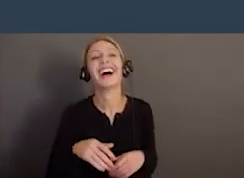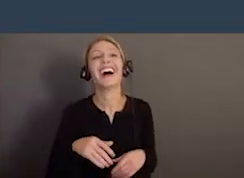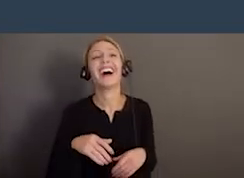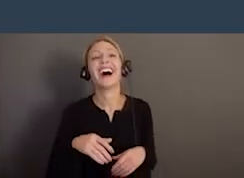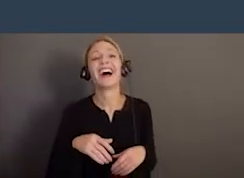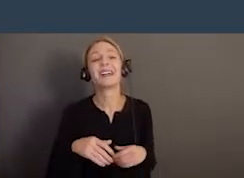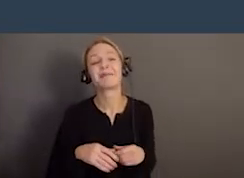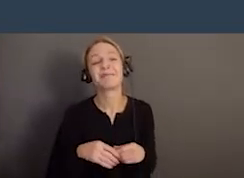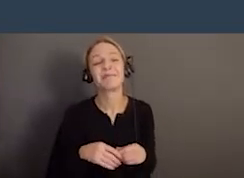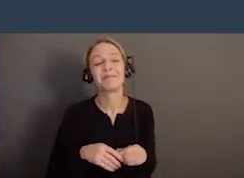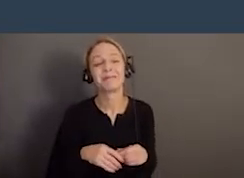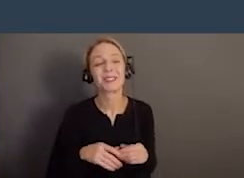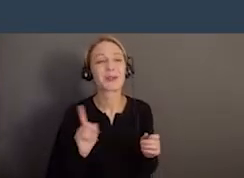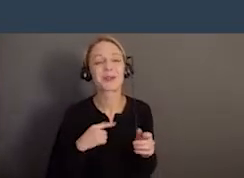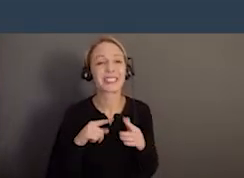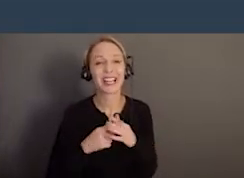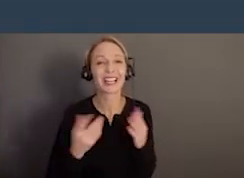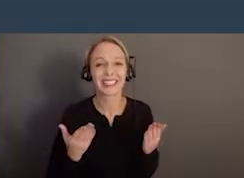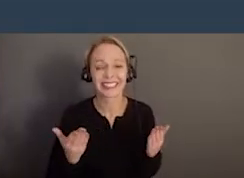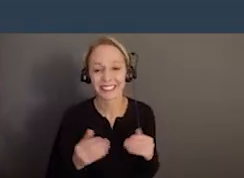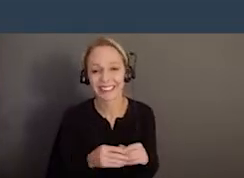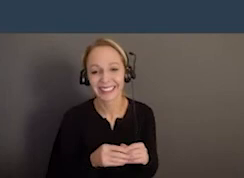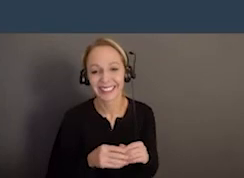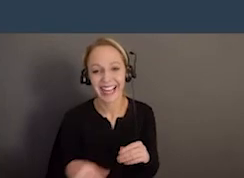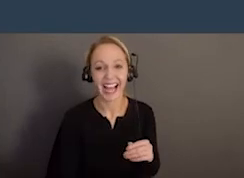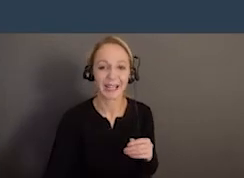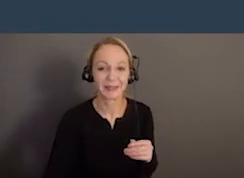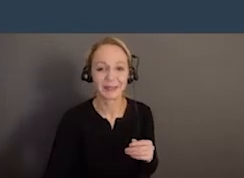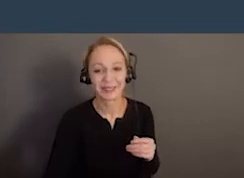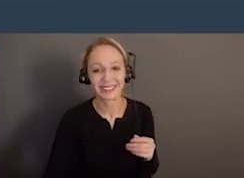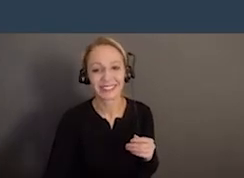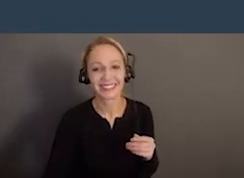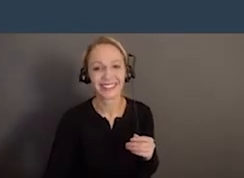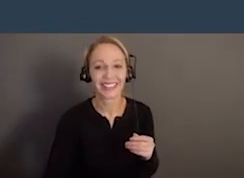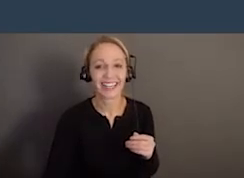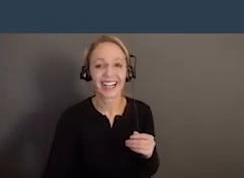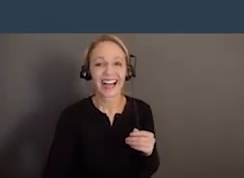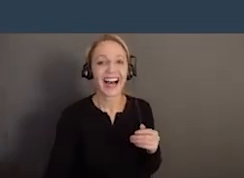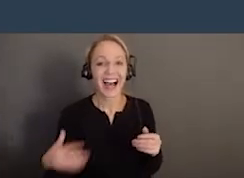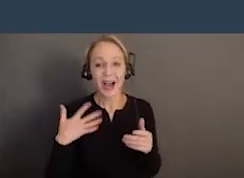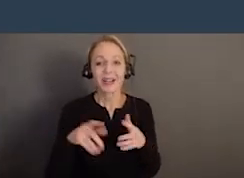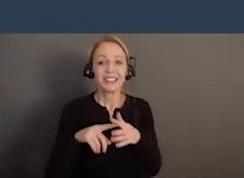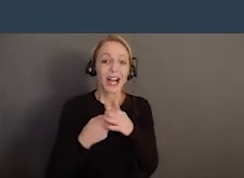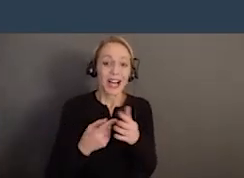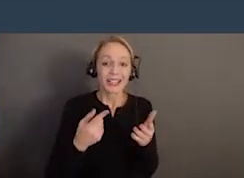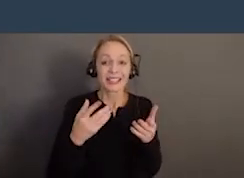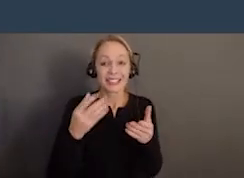WHERE DO WE START HERE? I WANT TO START BY SAYING THANK YOU TO ALL OF YOU AND